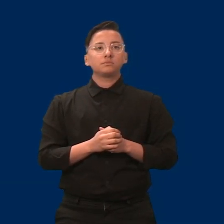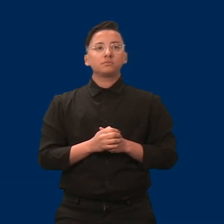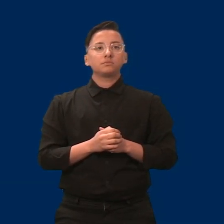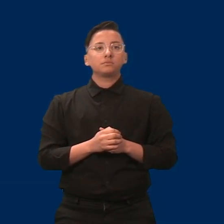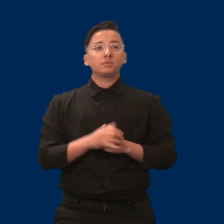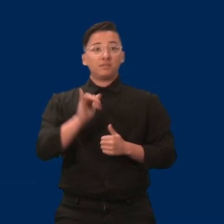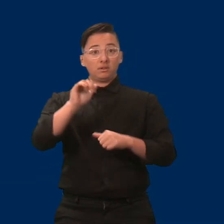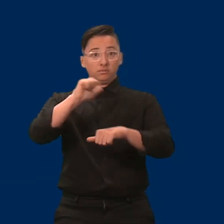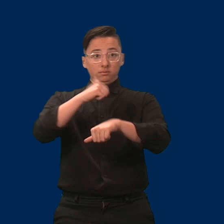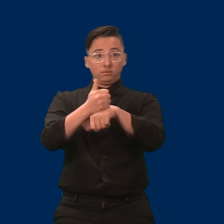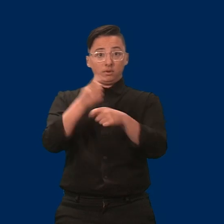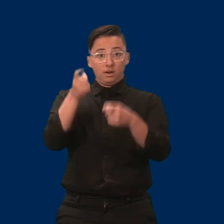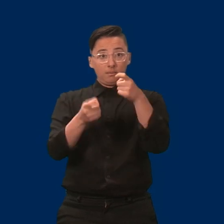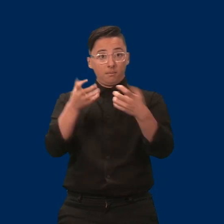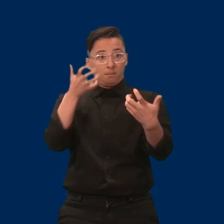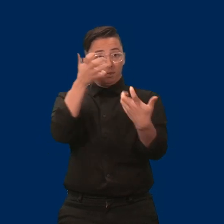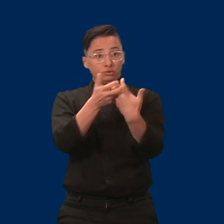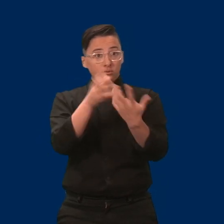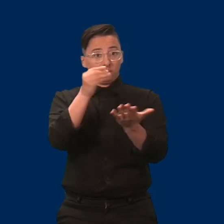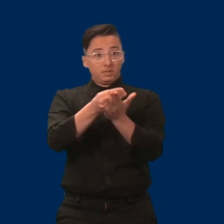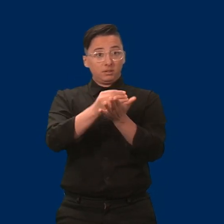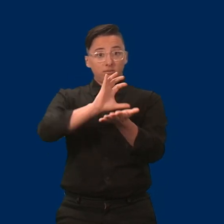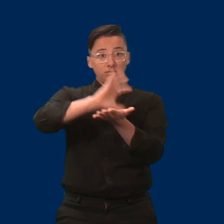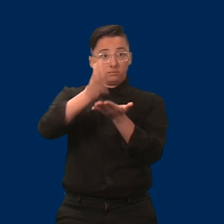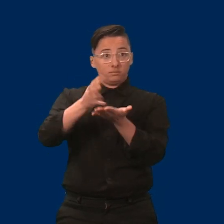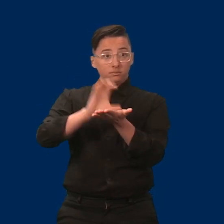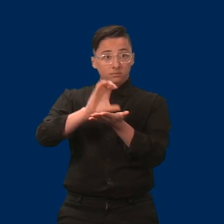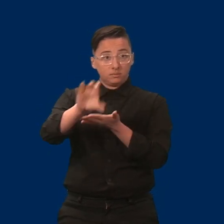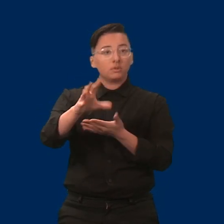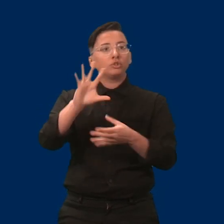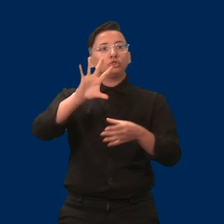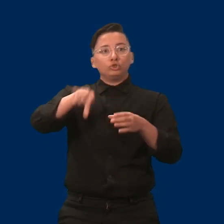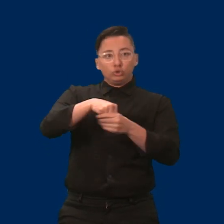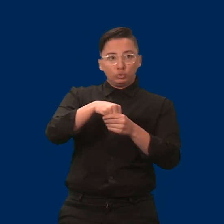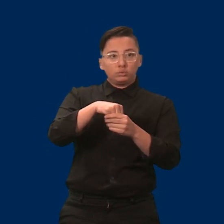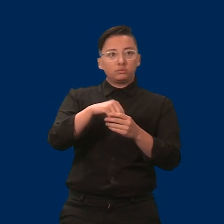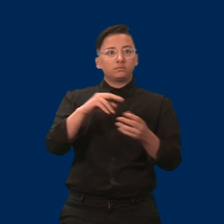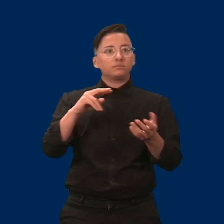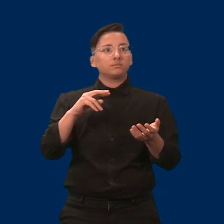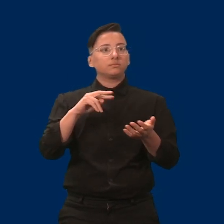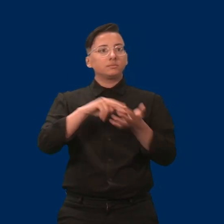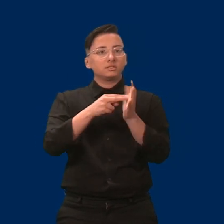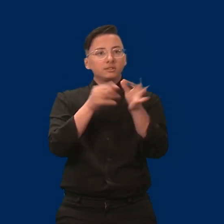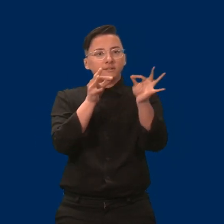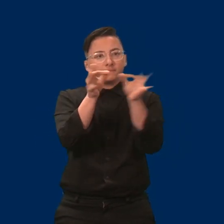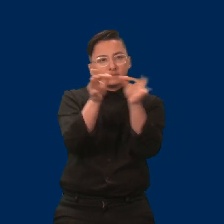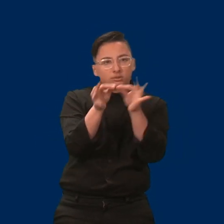It included definitions of relevant terms and statutes, added new requirements for job postings